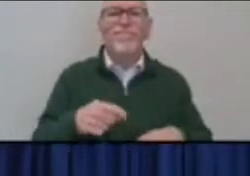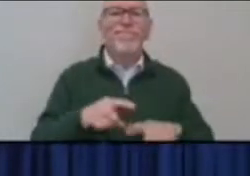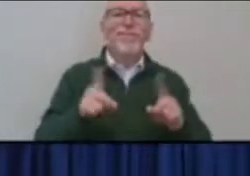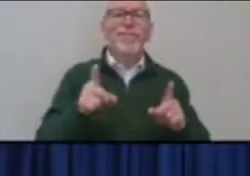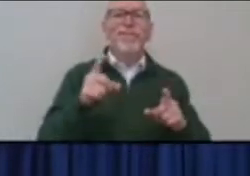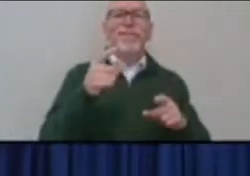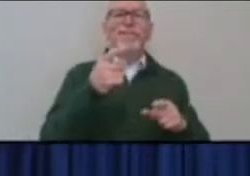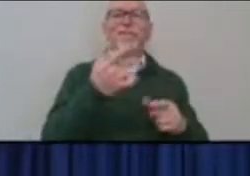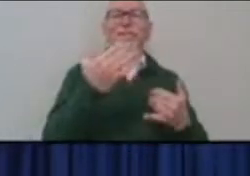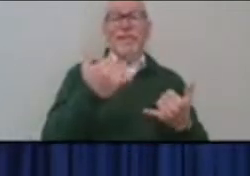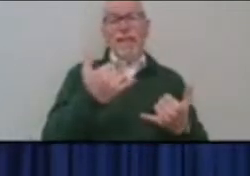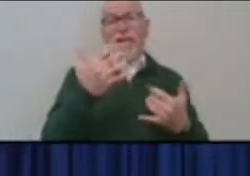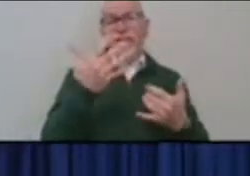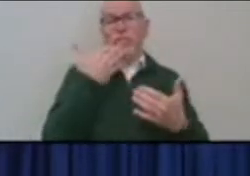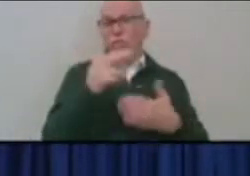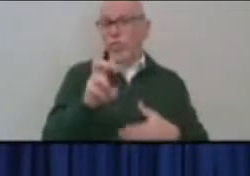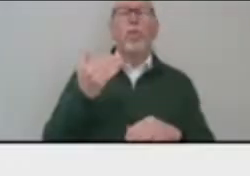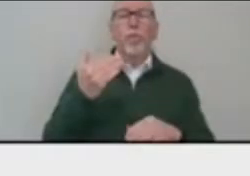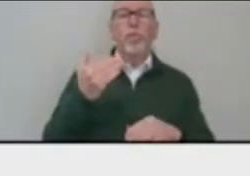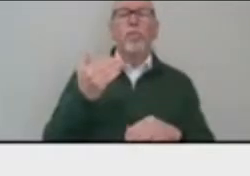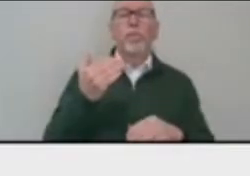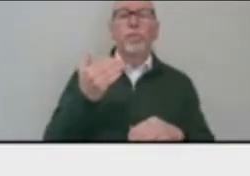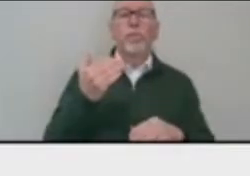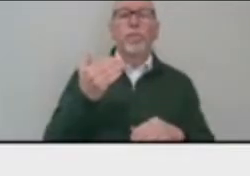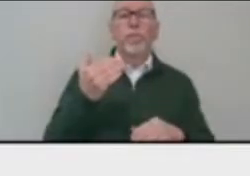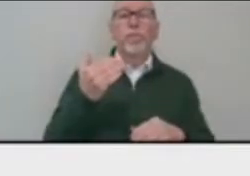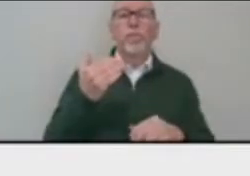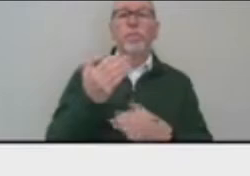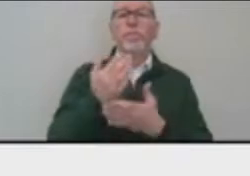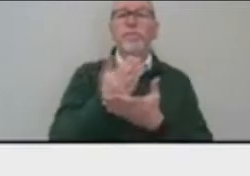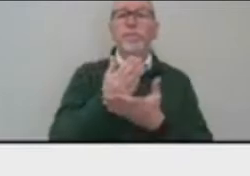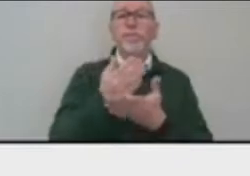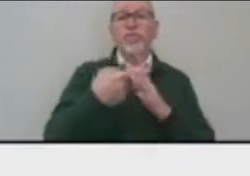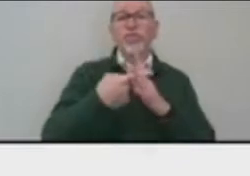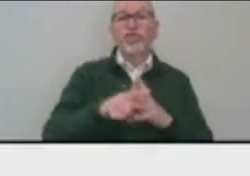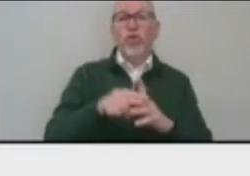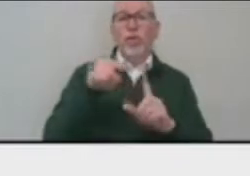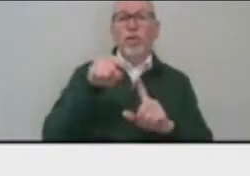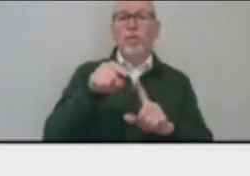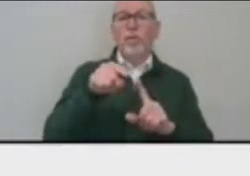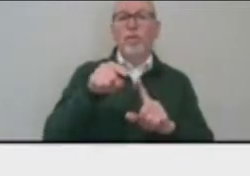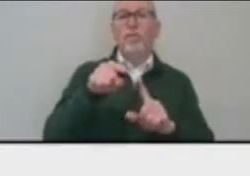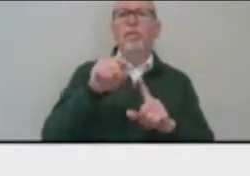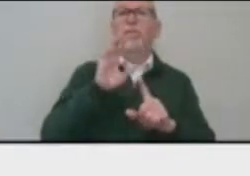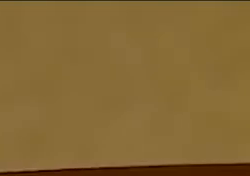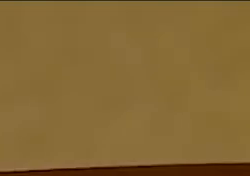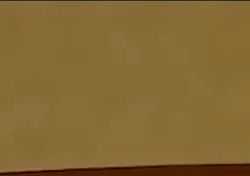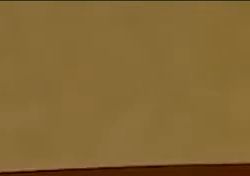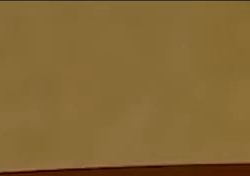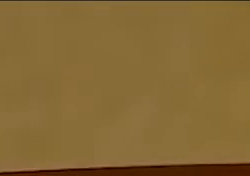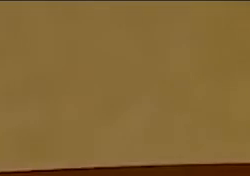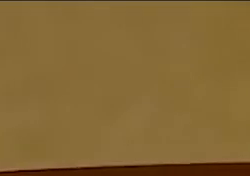their vaccine appointment. There will be one vaccination clinic available in every County that's good news that step light at the end of the